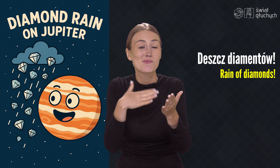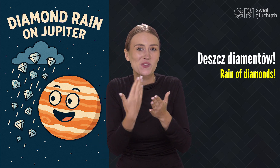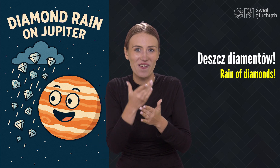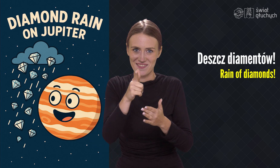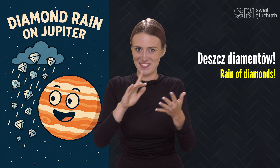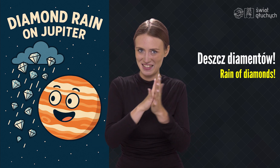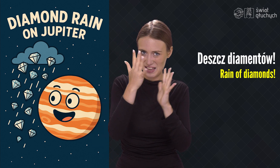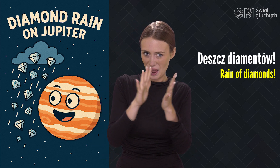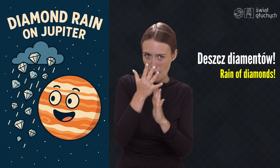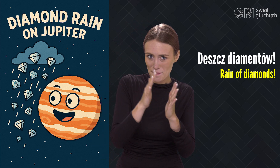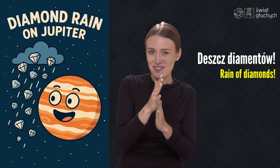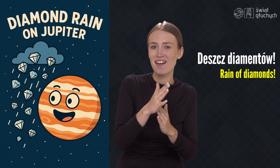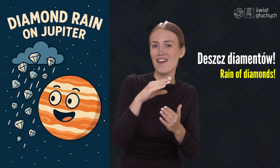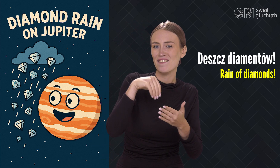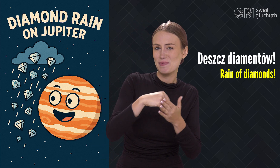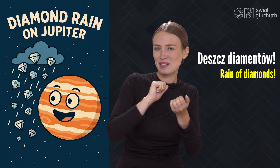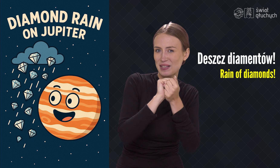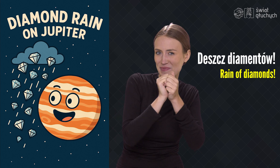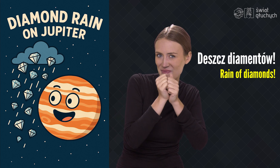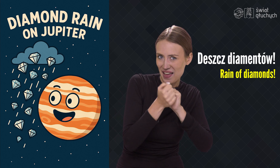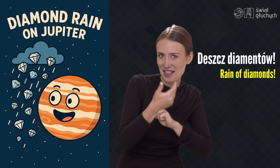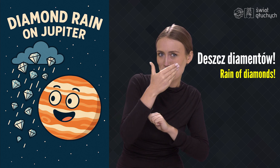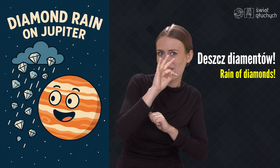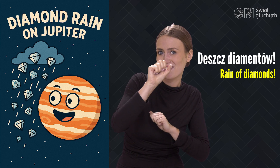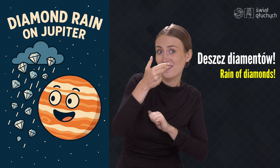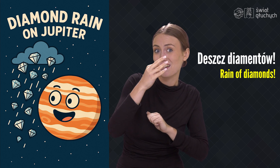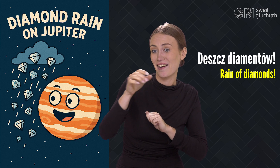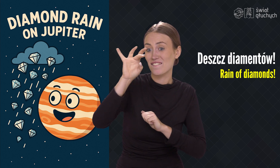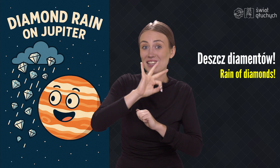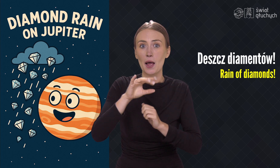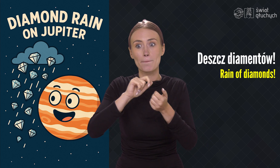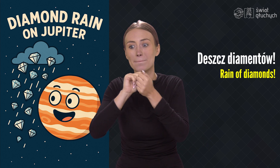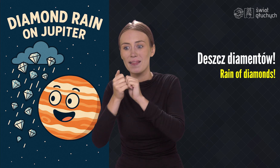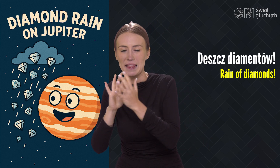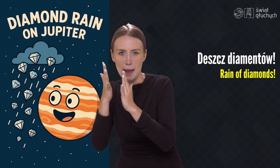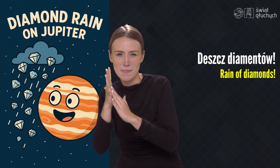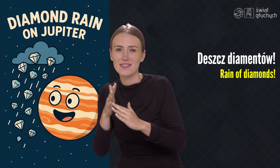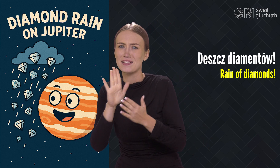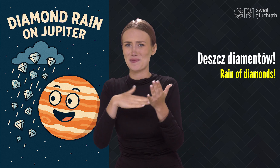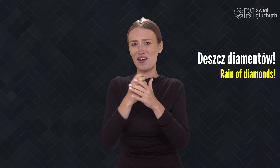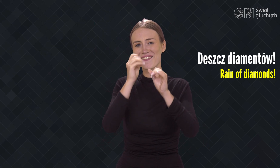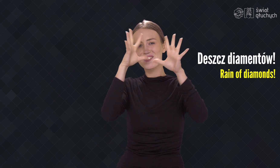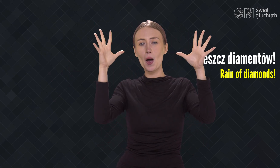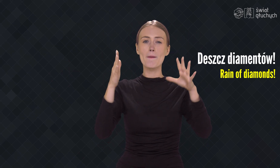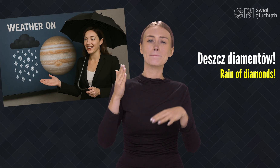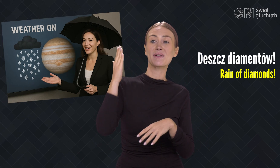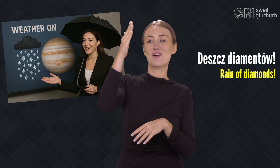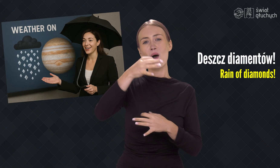methane may transform into graphite, and then into diamonds, which fall like rain! Imagine a weather forecast: